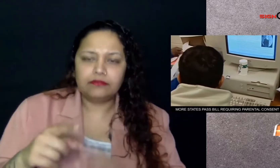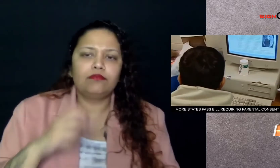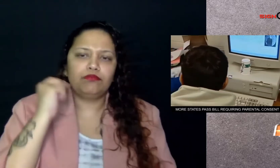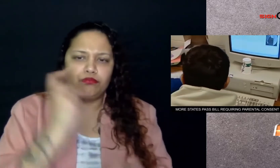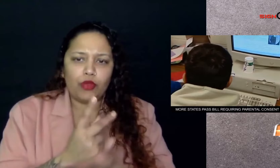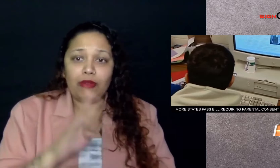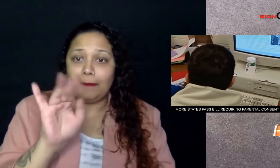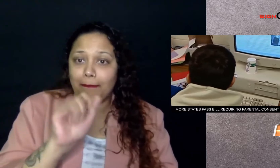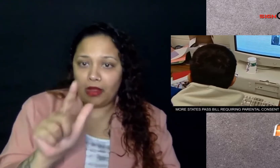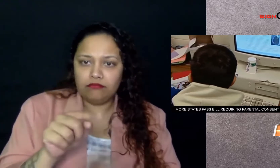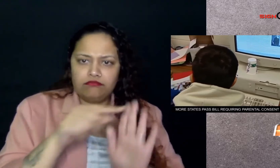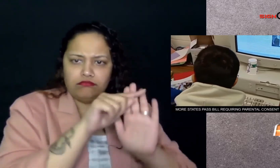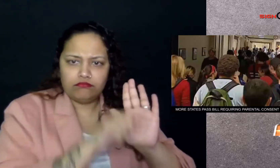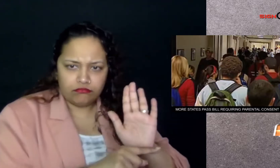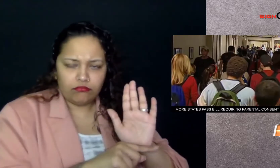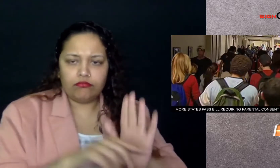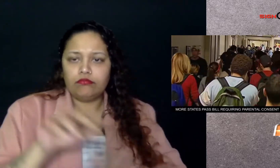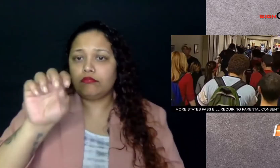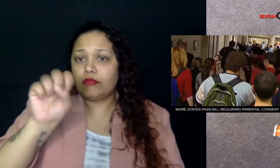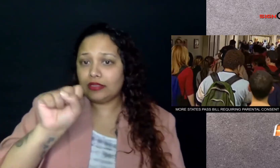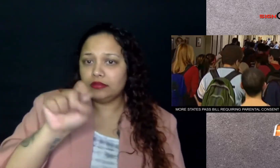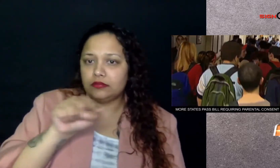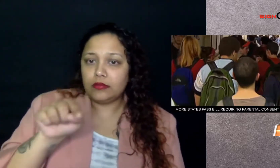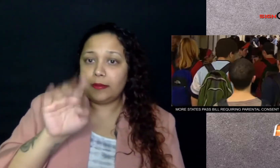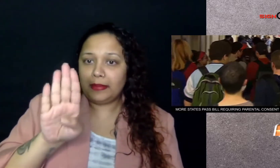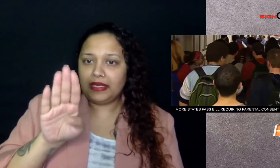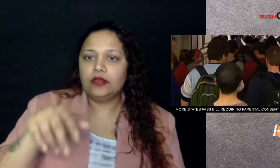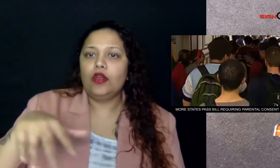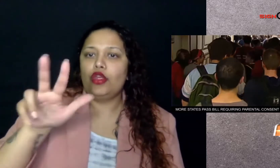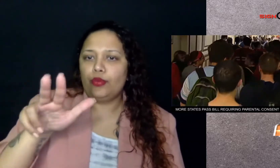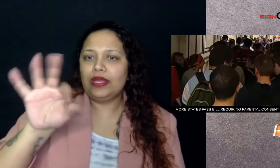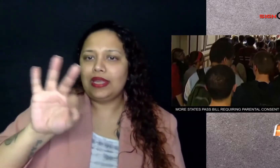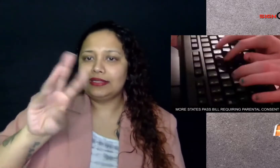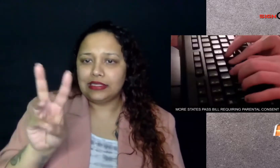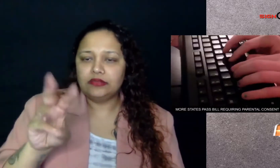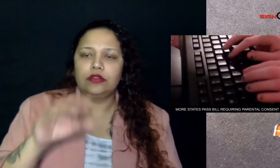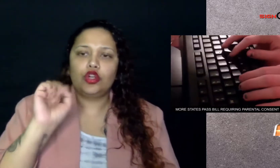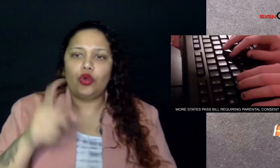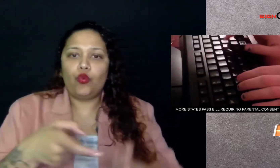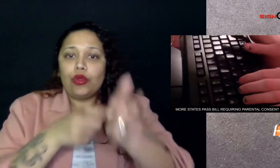the Arkansas House of Representatives approved bill sb396